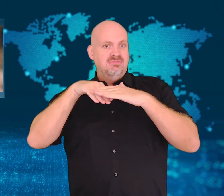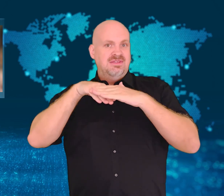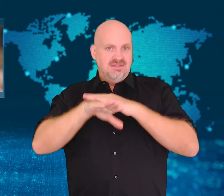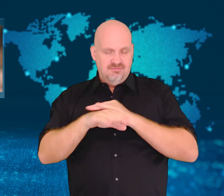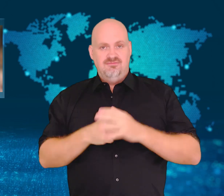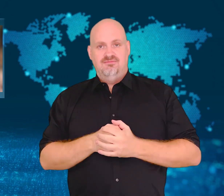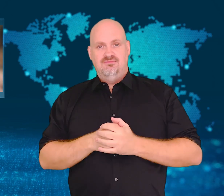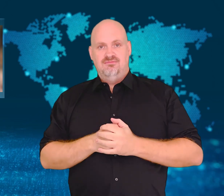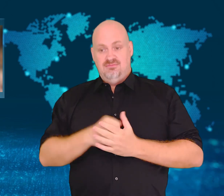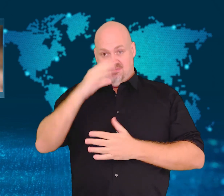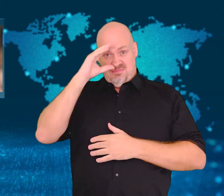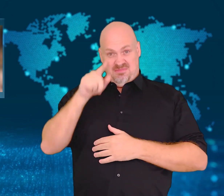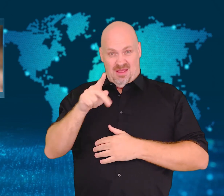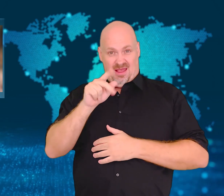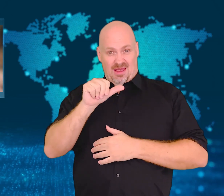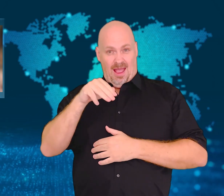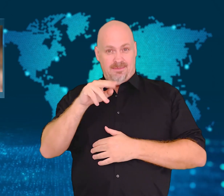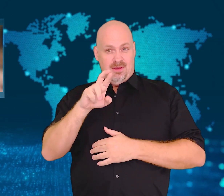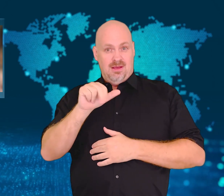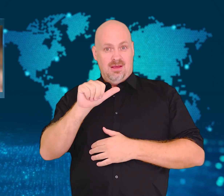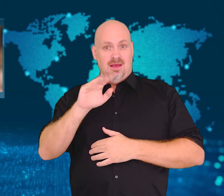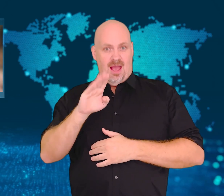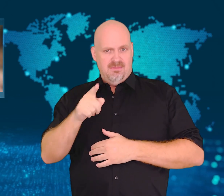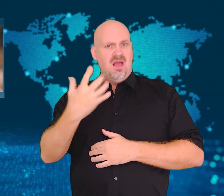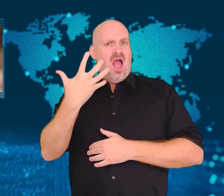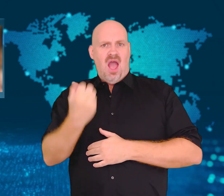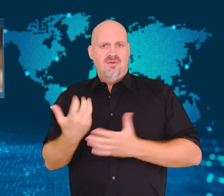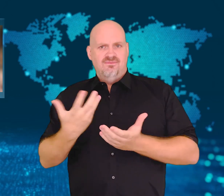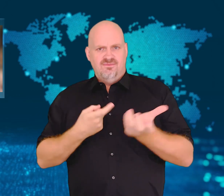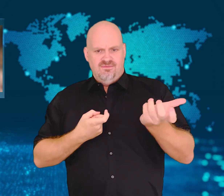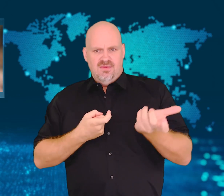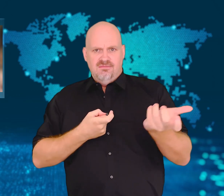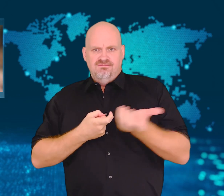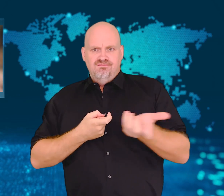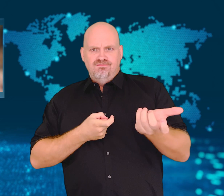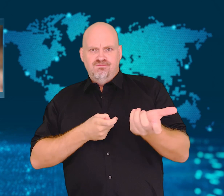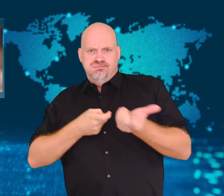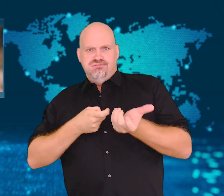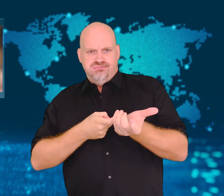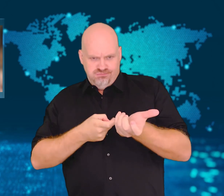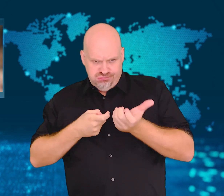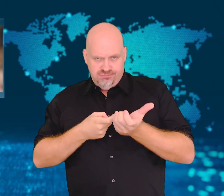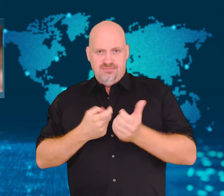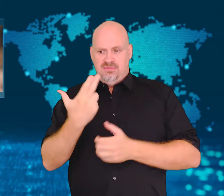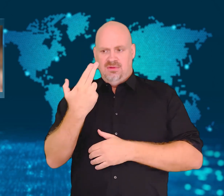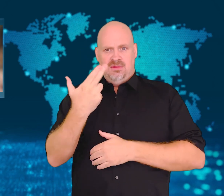Kamrab was armed with a shotgun, a pistol, and a knife when he forced